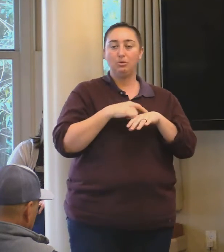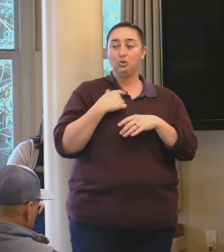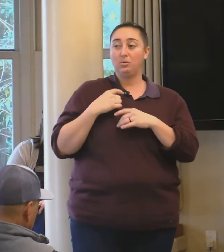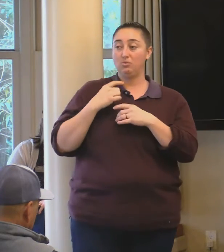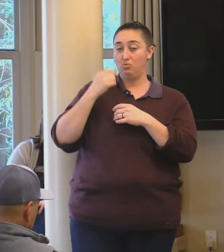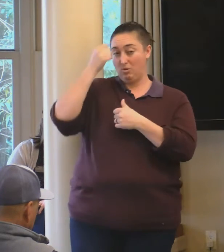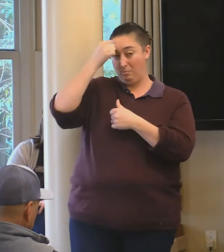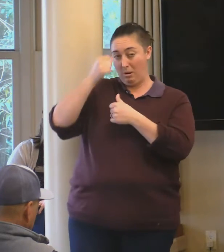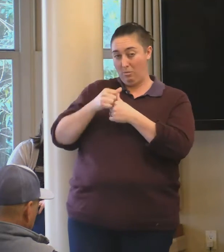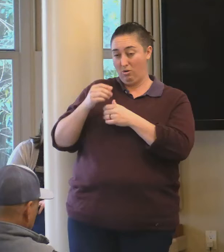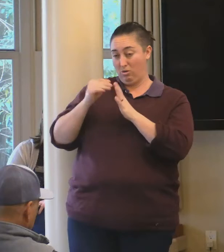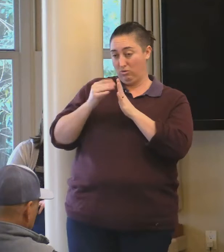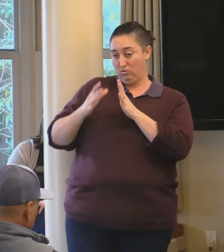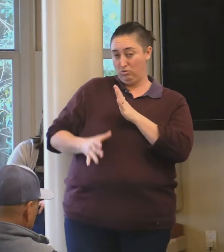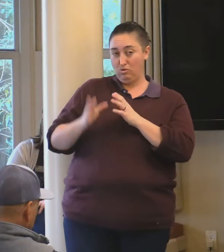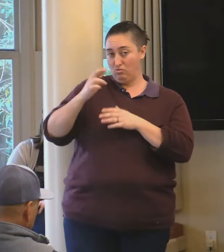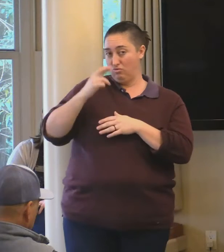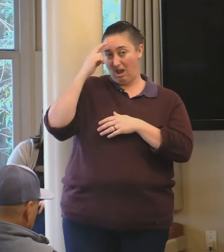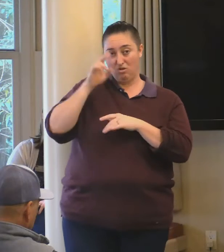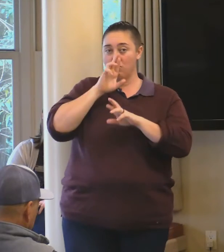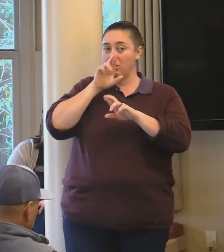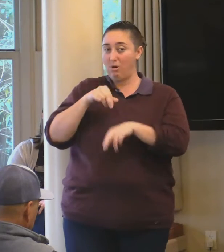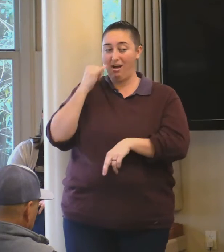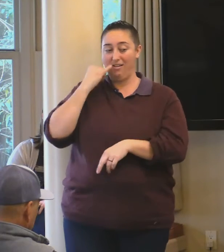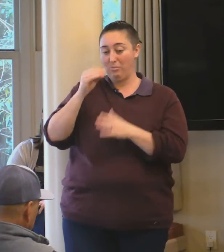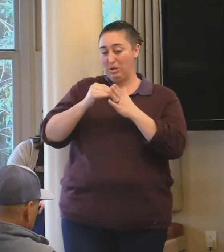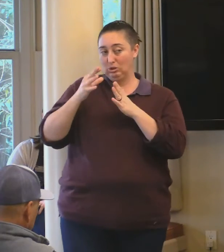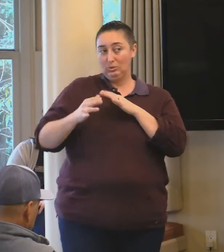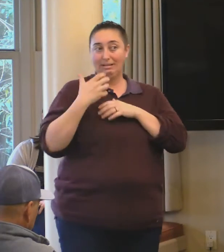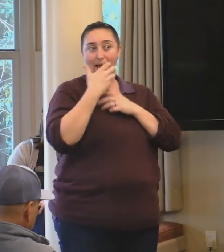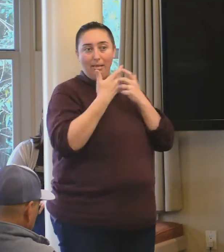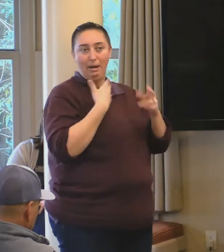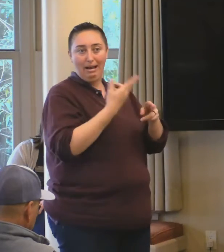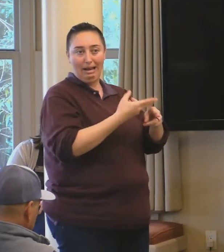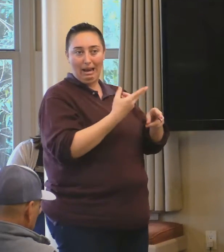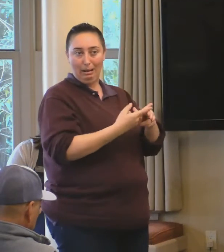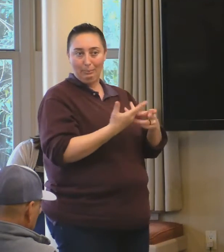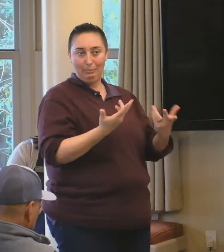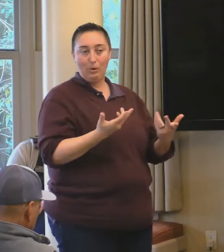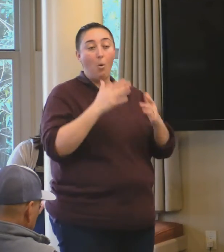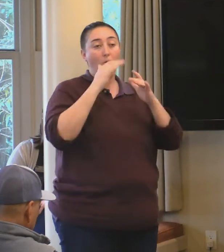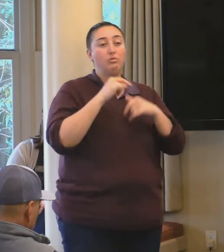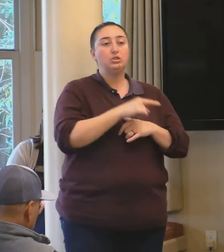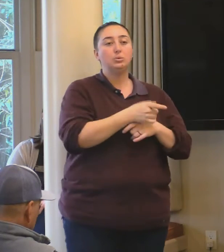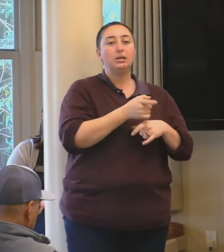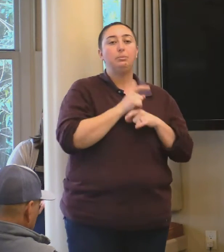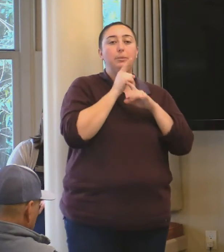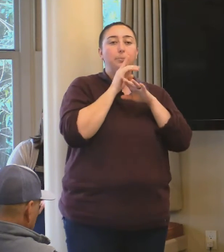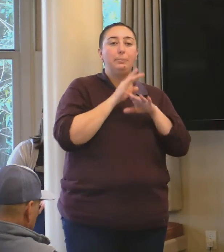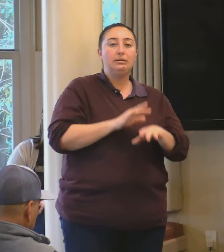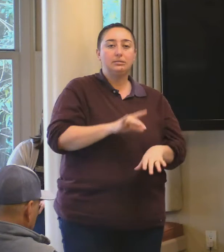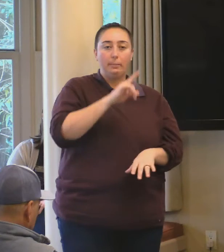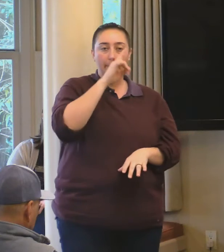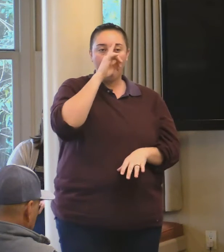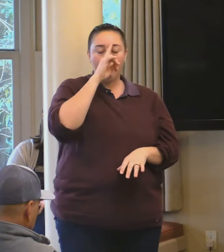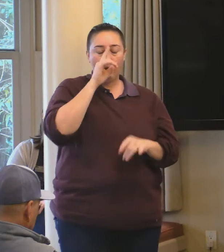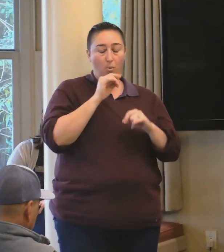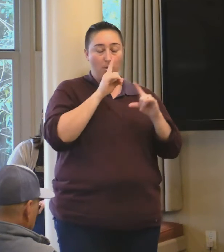She will be a daily reminder there's a reminder I don't respond when they are yelling my name across the room. Hopefully she will give me peace of mind randomy when I wake up in the